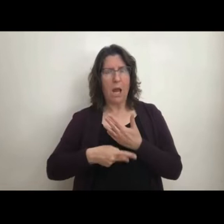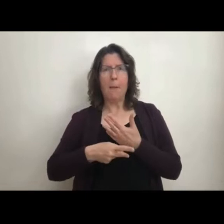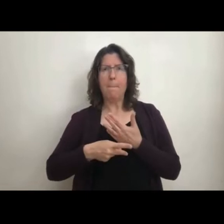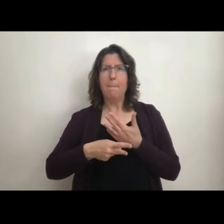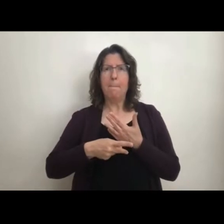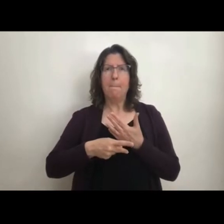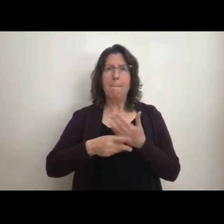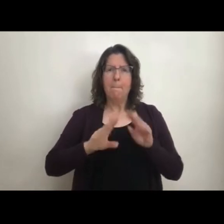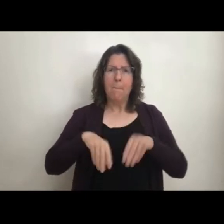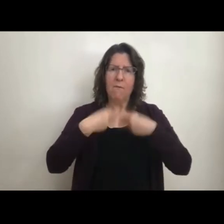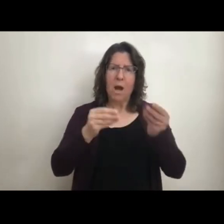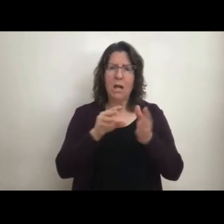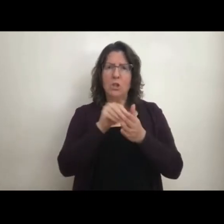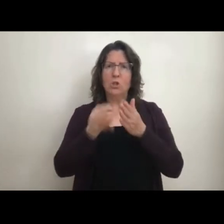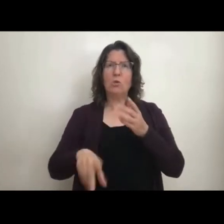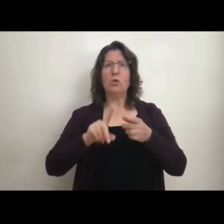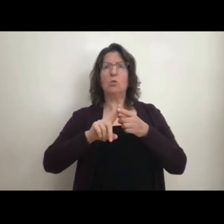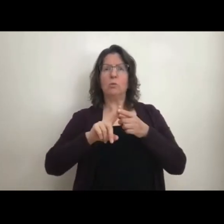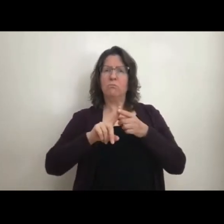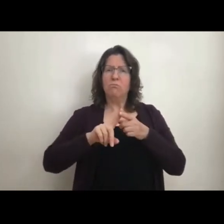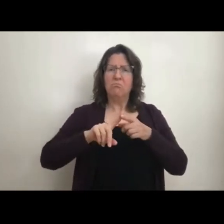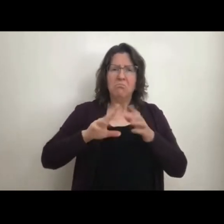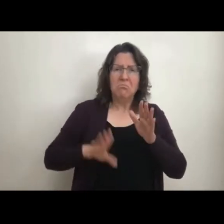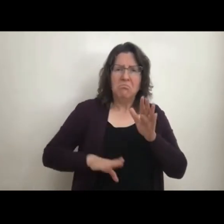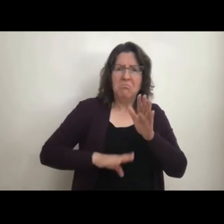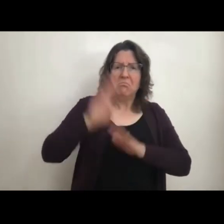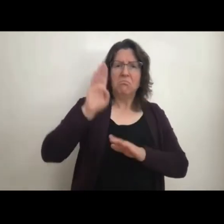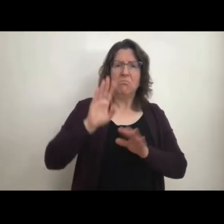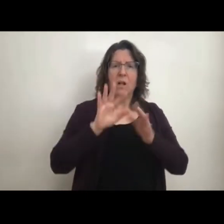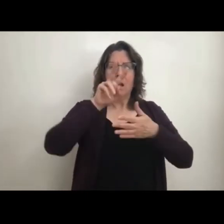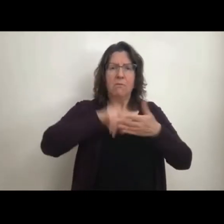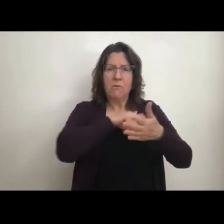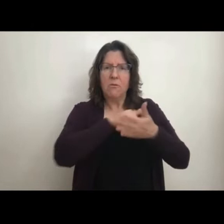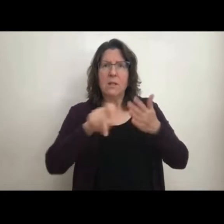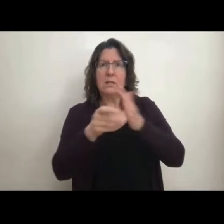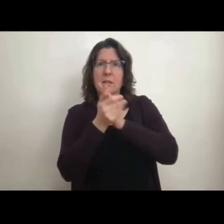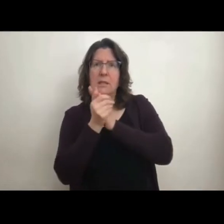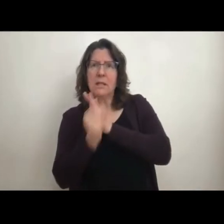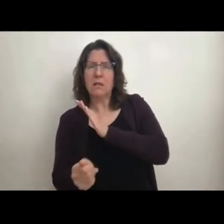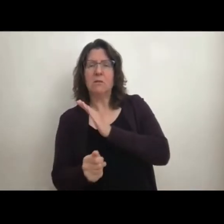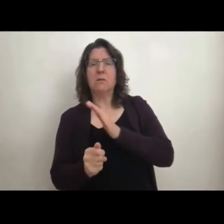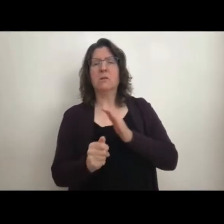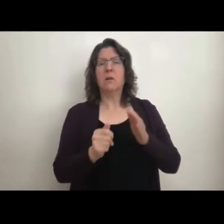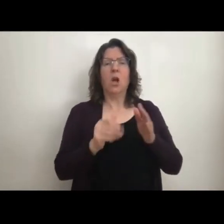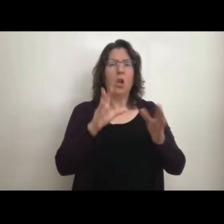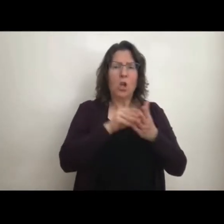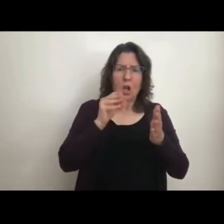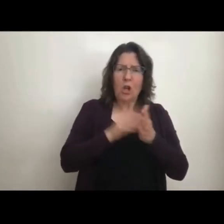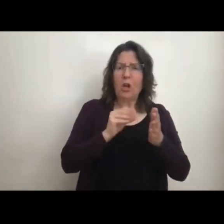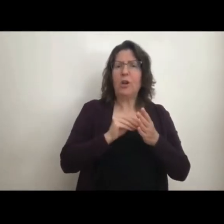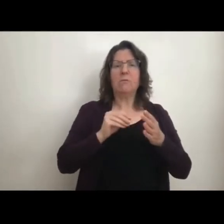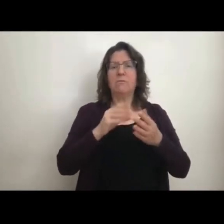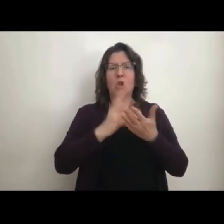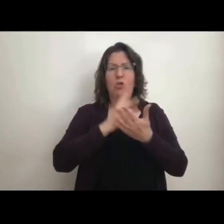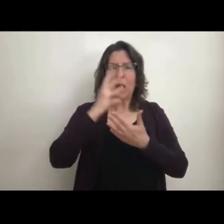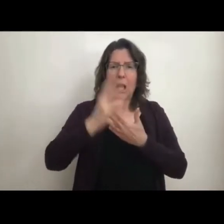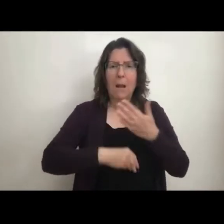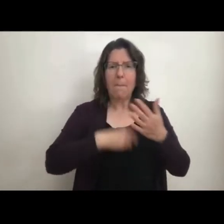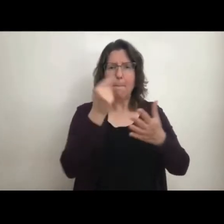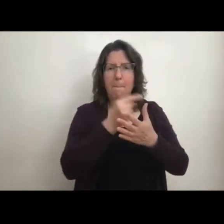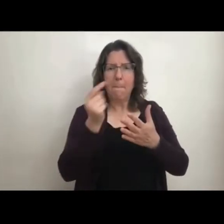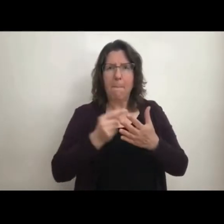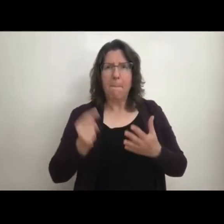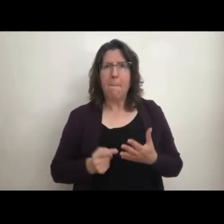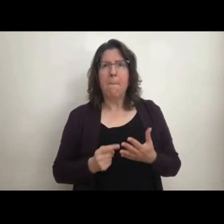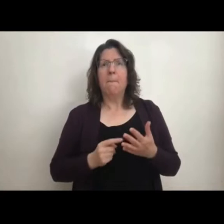might help students to improve their literacy skills, how it might help teach the curriculum.